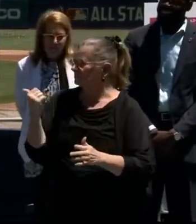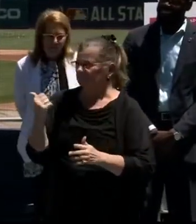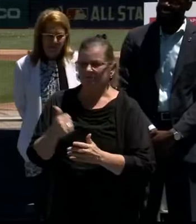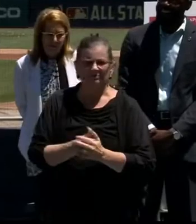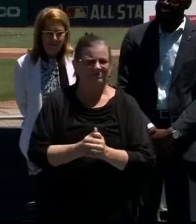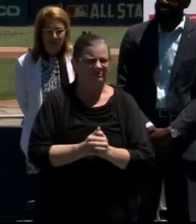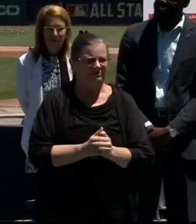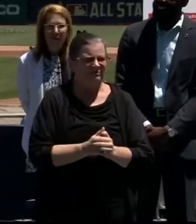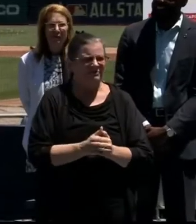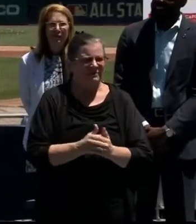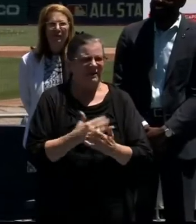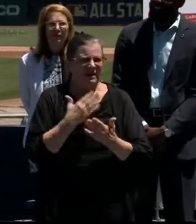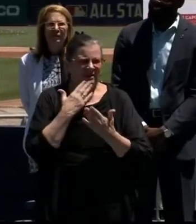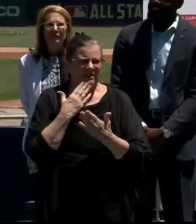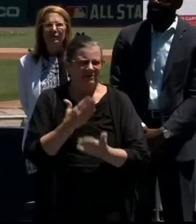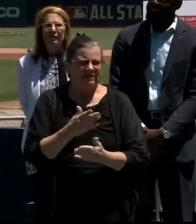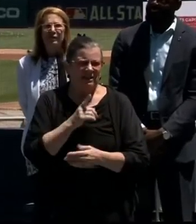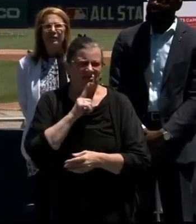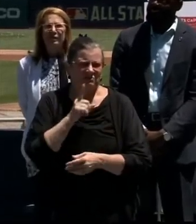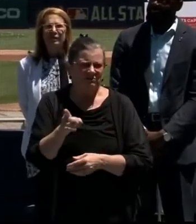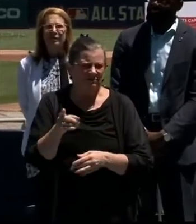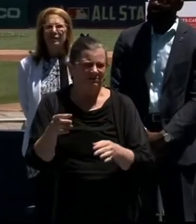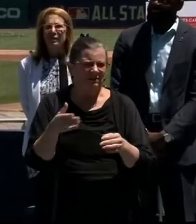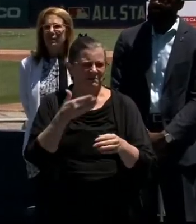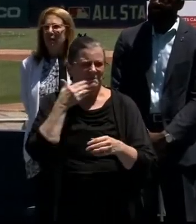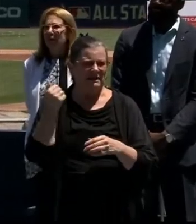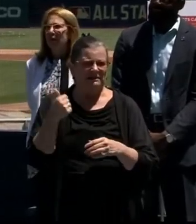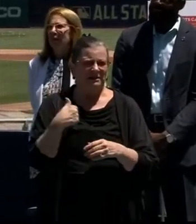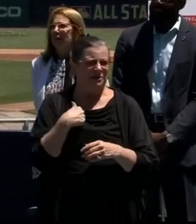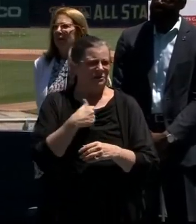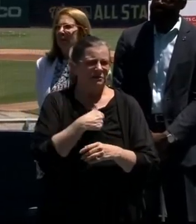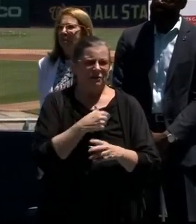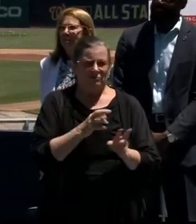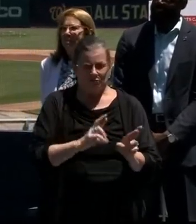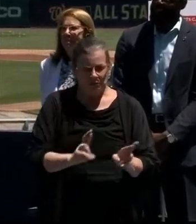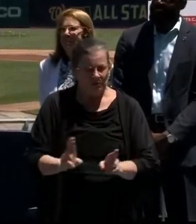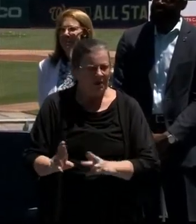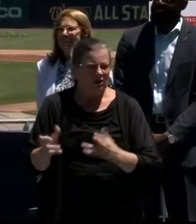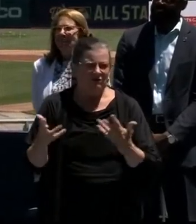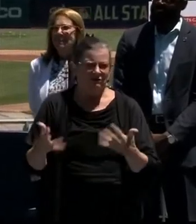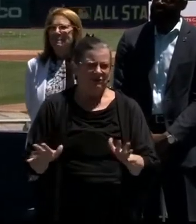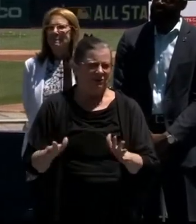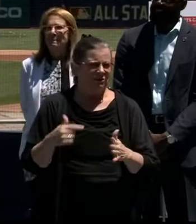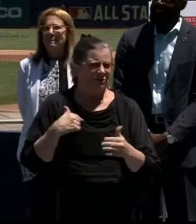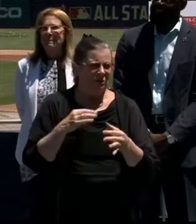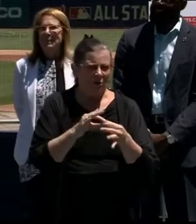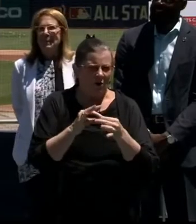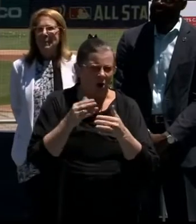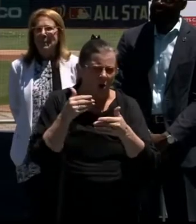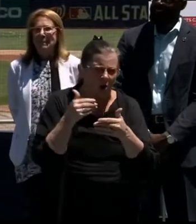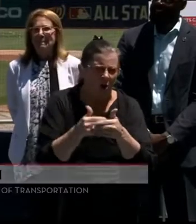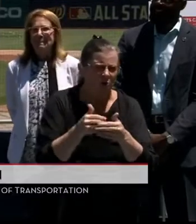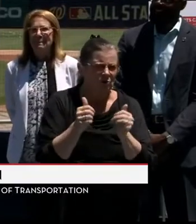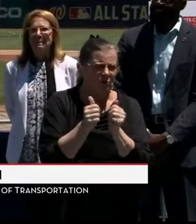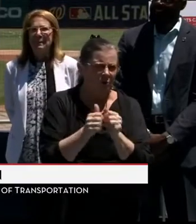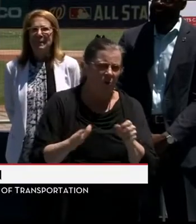I THINK THE MAYOR REALLY SAID IT BEST WE'VE BEEN PREPARING AND COORDINATING VERY CLOSELY WITH THE ENTIRE COMMUNITY, THE LOCAL